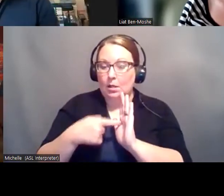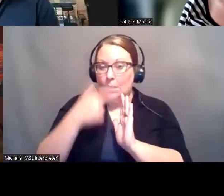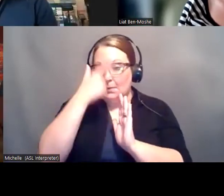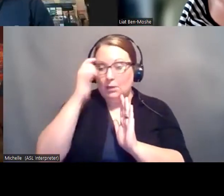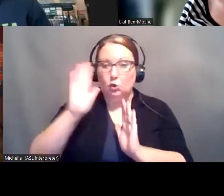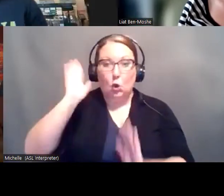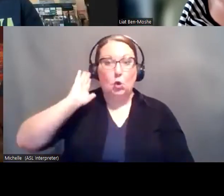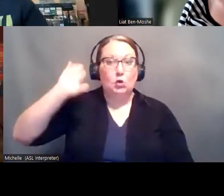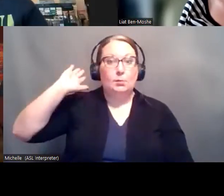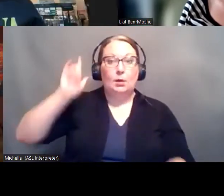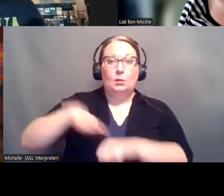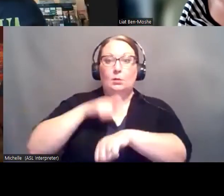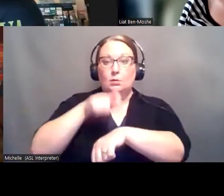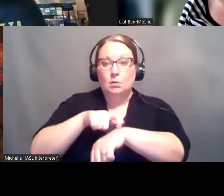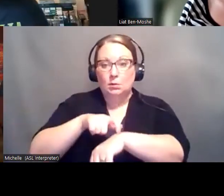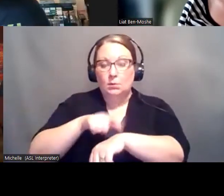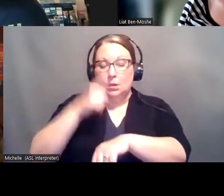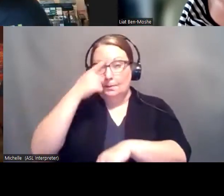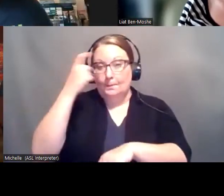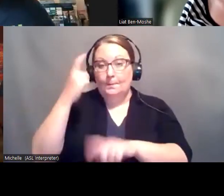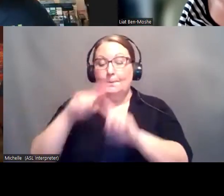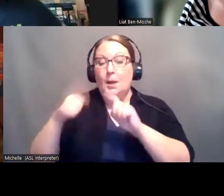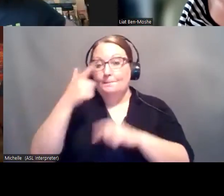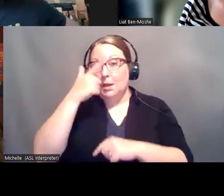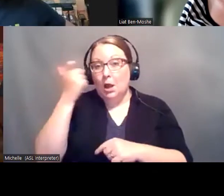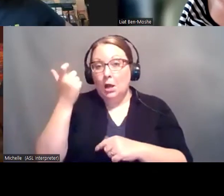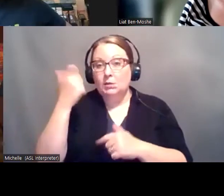so far but because of it like continued